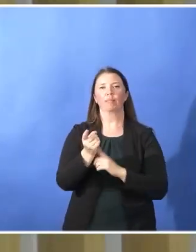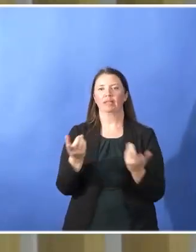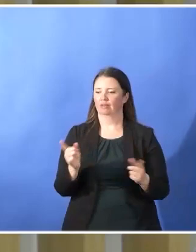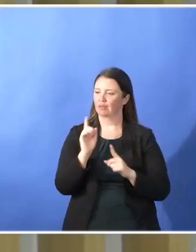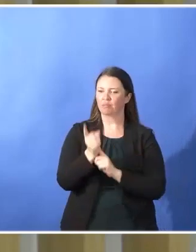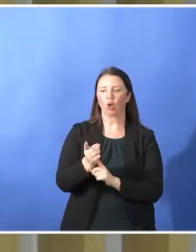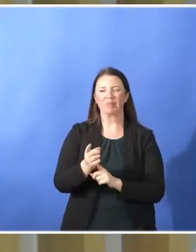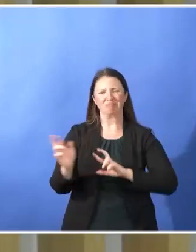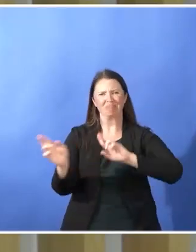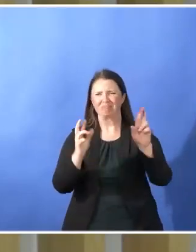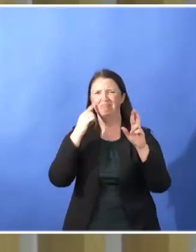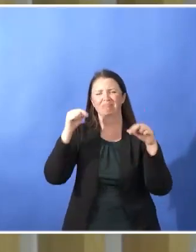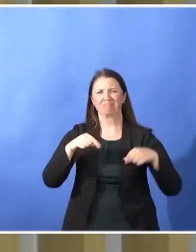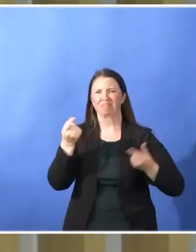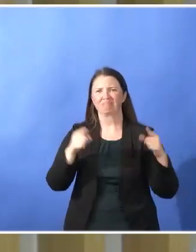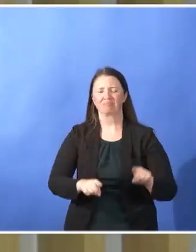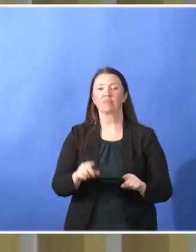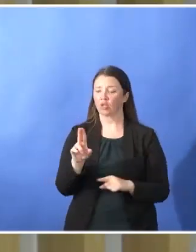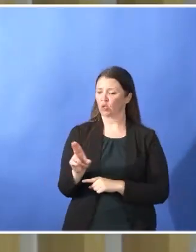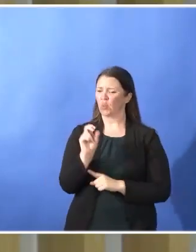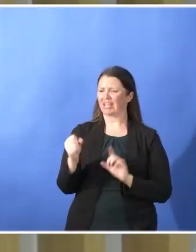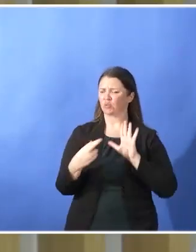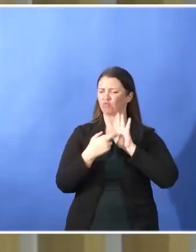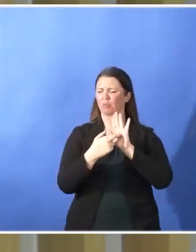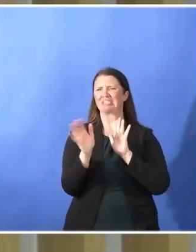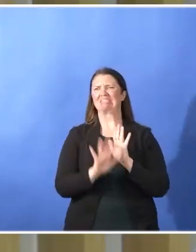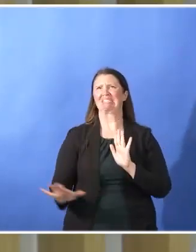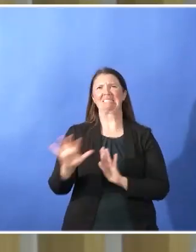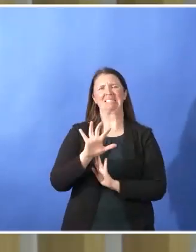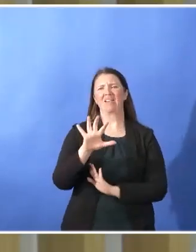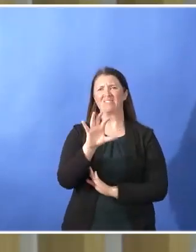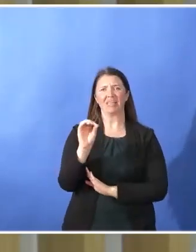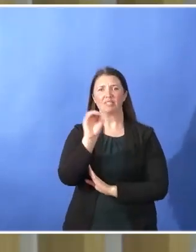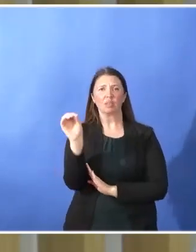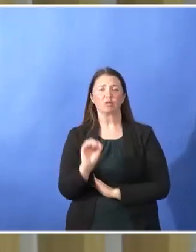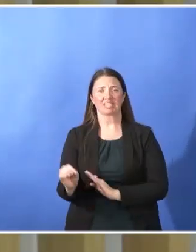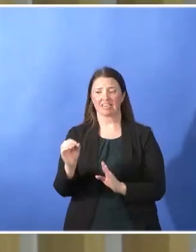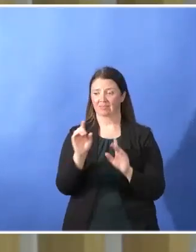WE HAVE THROUGH THE OPTION OF EXTENDING OUR DEBRIS RULES TO